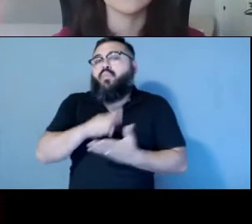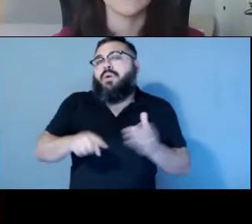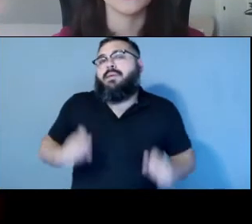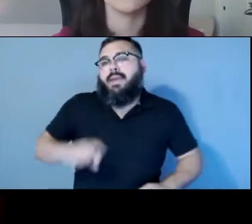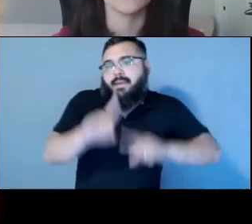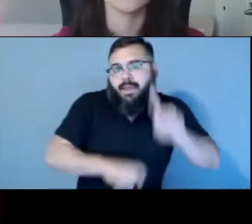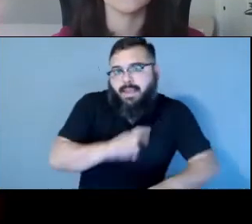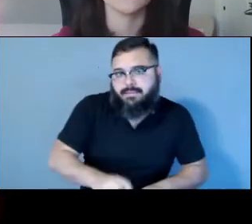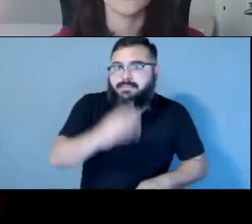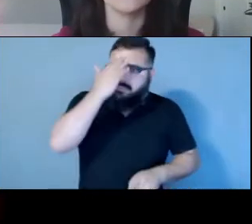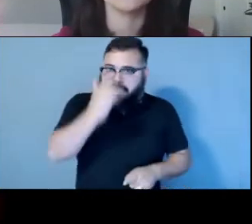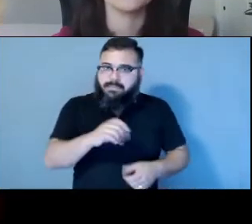to the essential functions of the job.